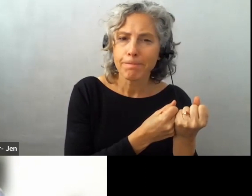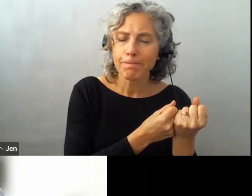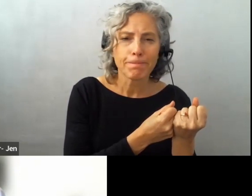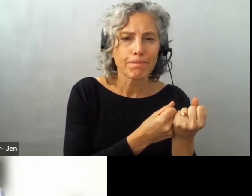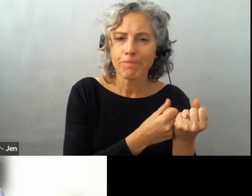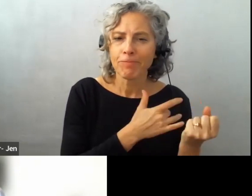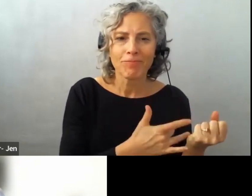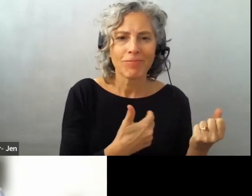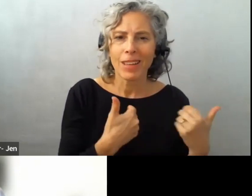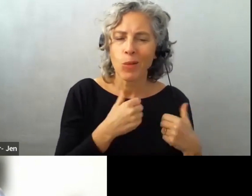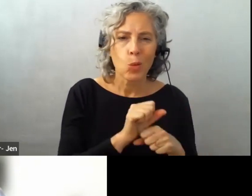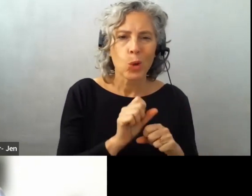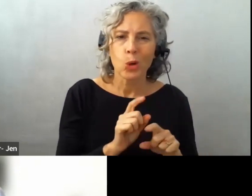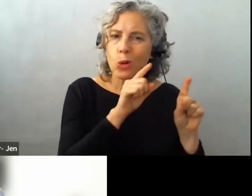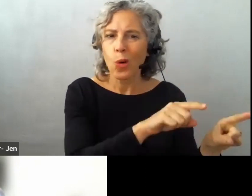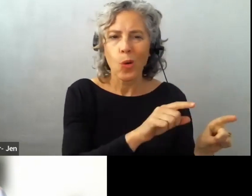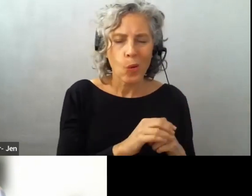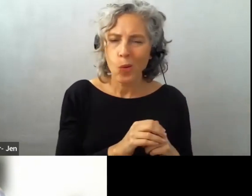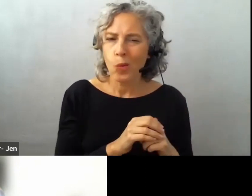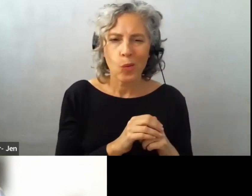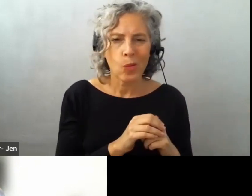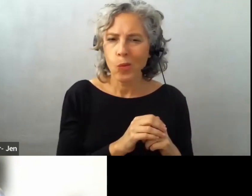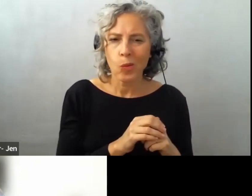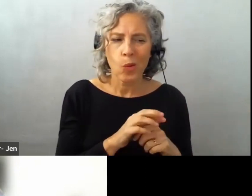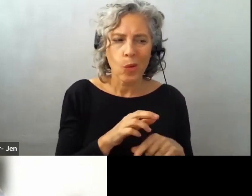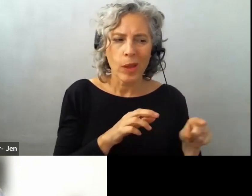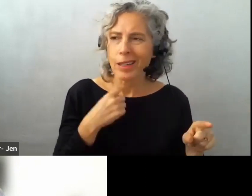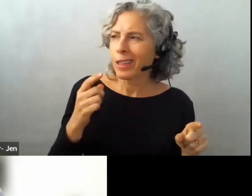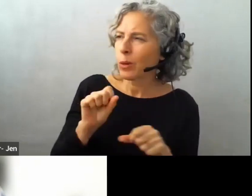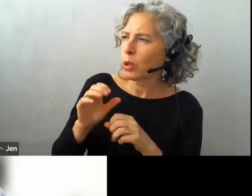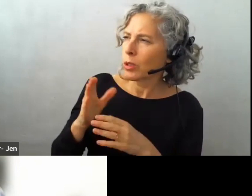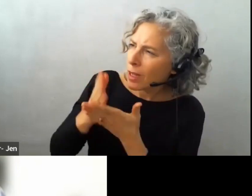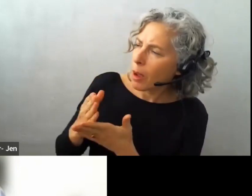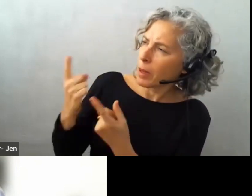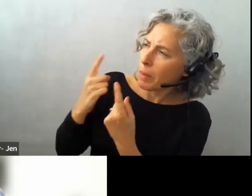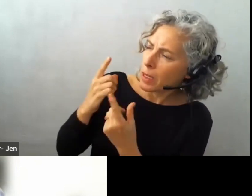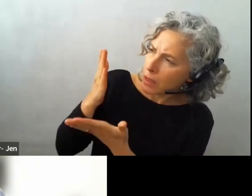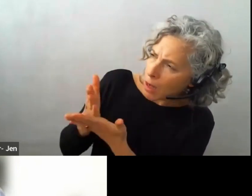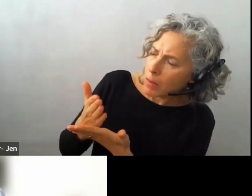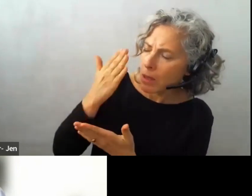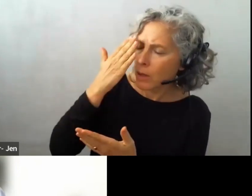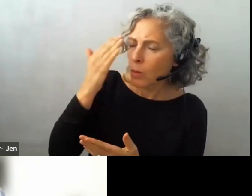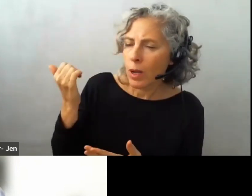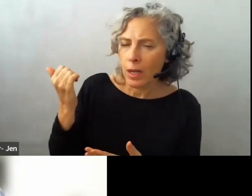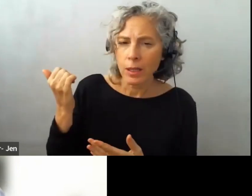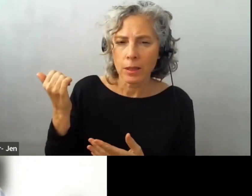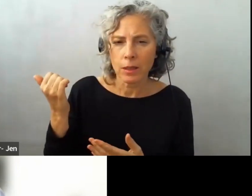have workers come over, or they'd had to tell their workers to stop coming. Because every